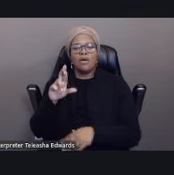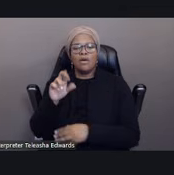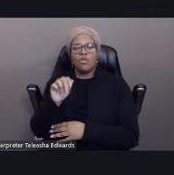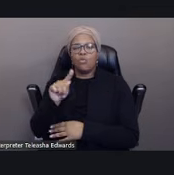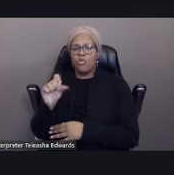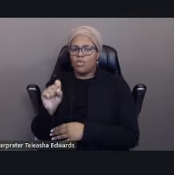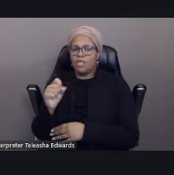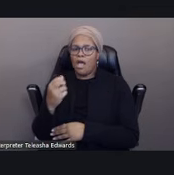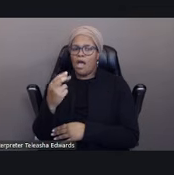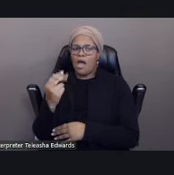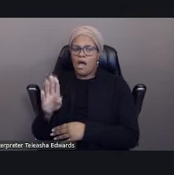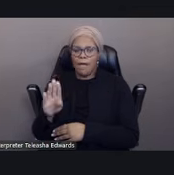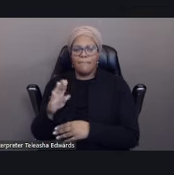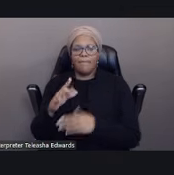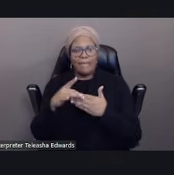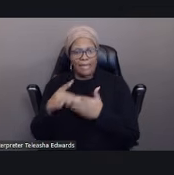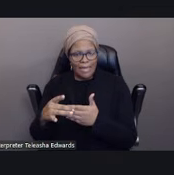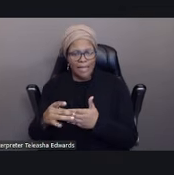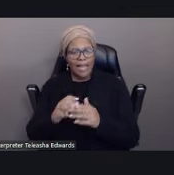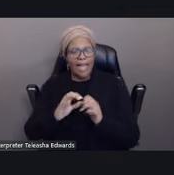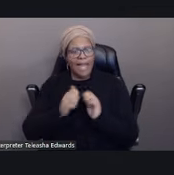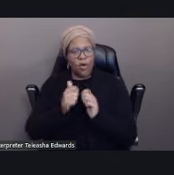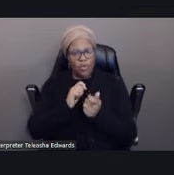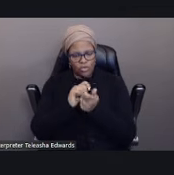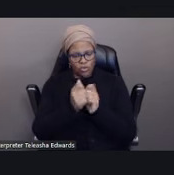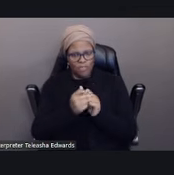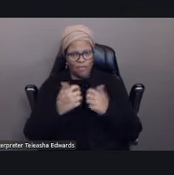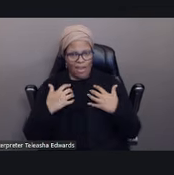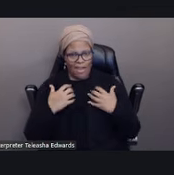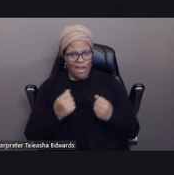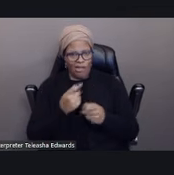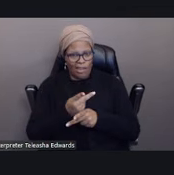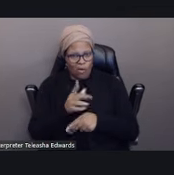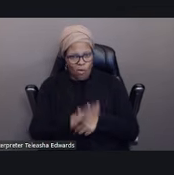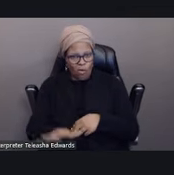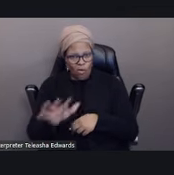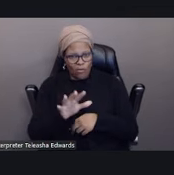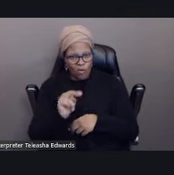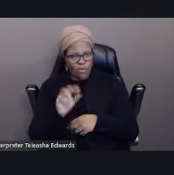rural health care across the state of North Carolina. There's a lot of information in here and